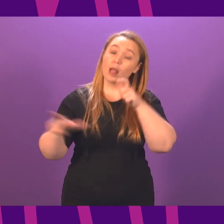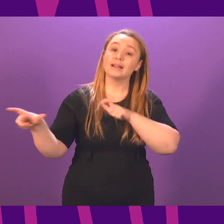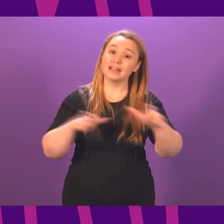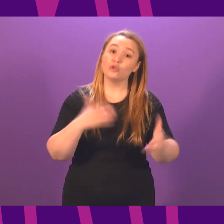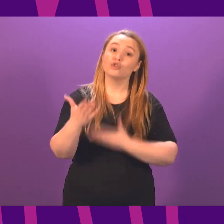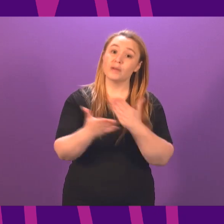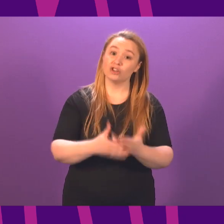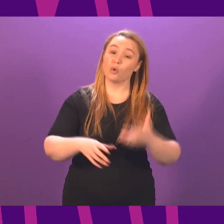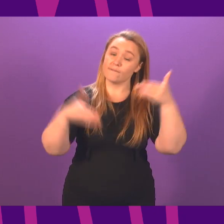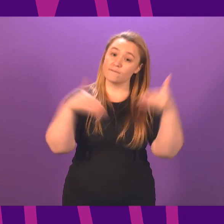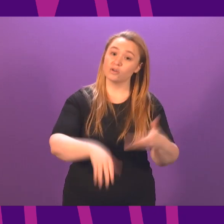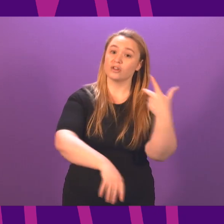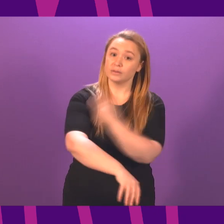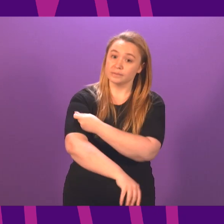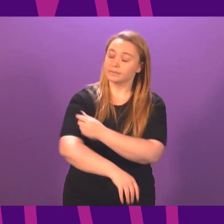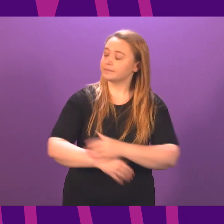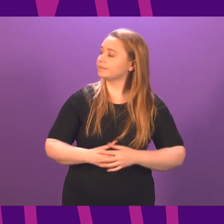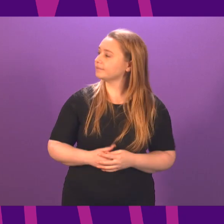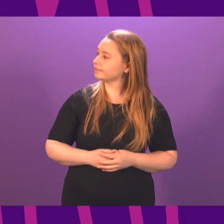The Presiding Officer: Question 3 is from Patrick Harvie, who joins us remotely.